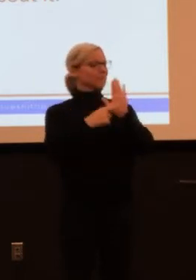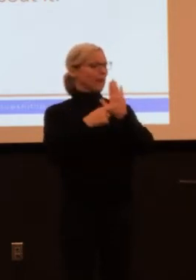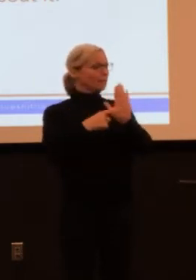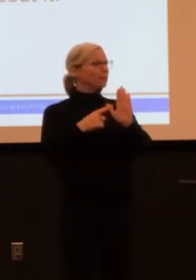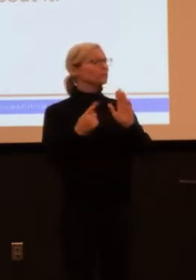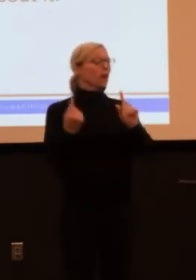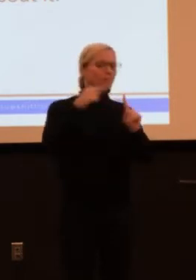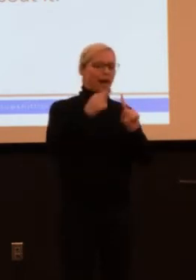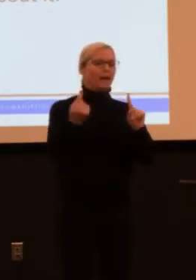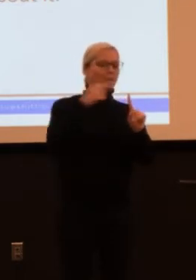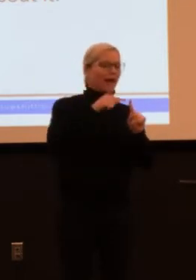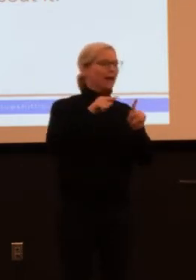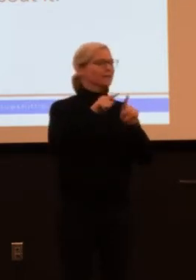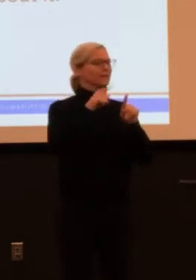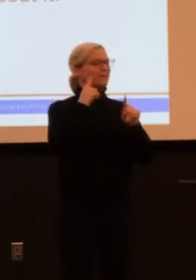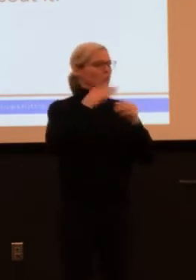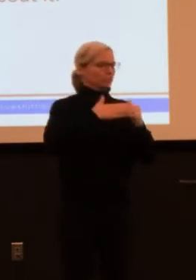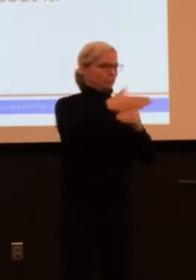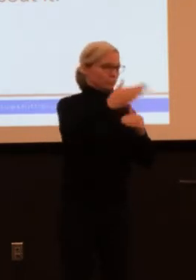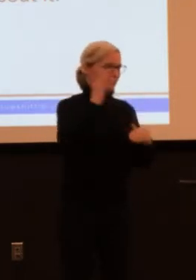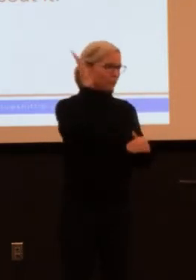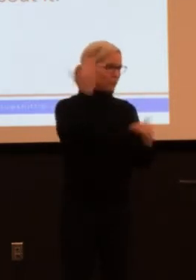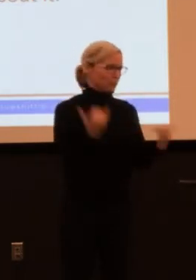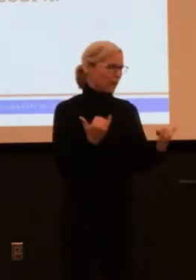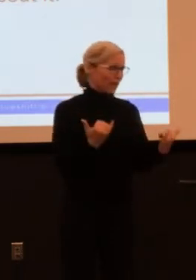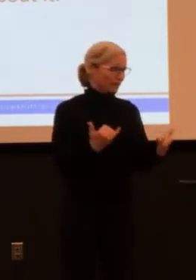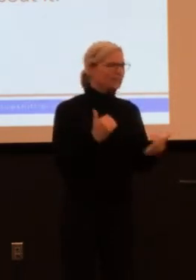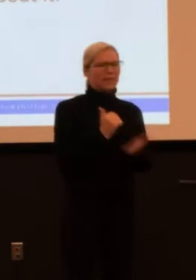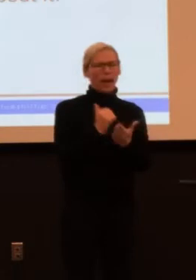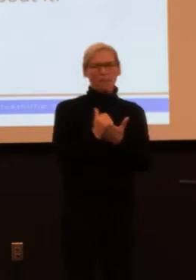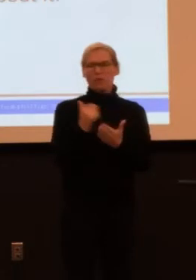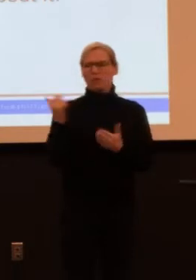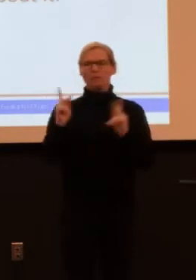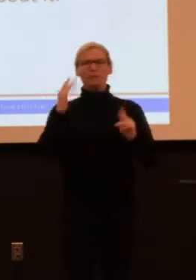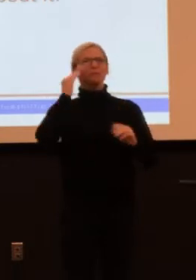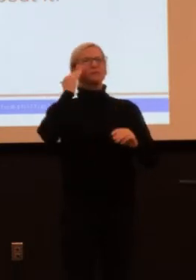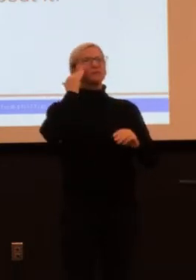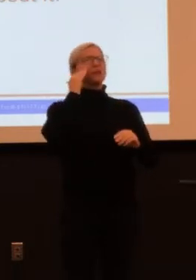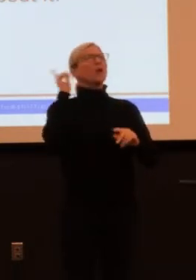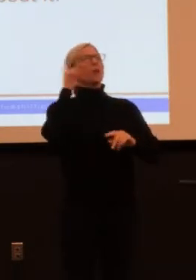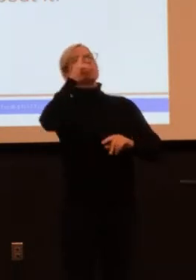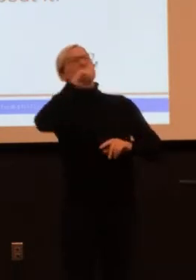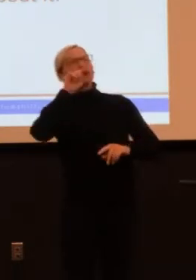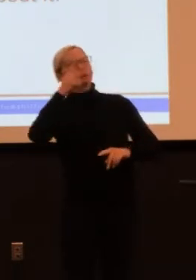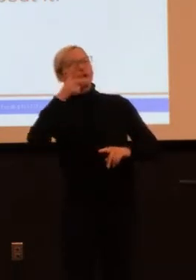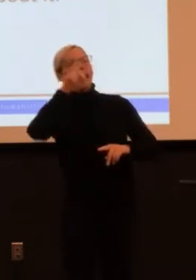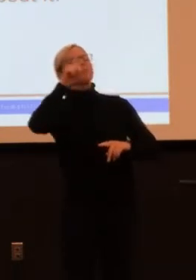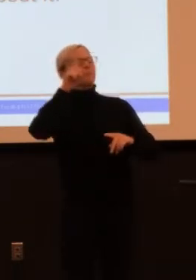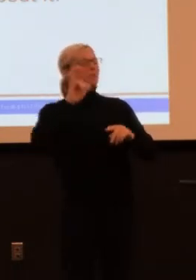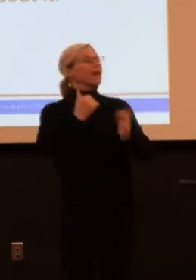In the previous sessions we found it helpful, people will refer to this hypothetical situation